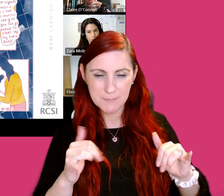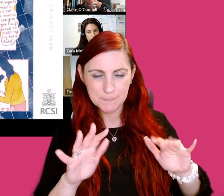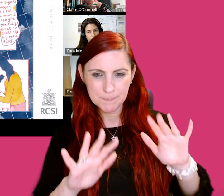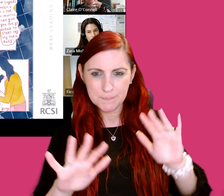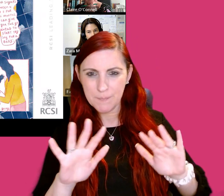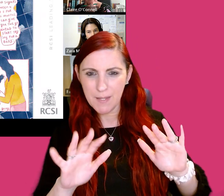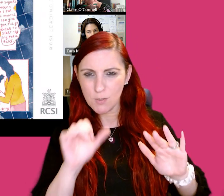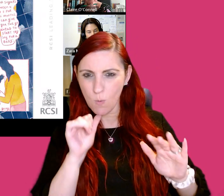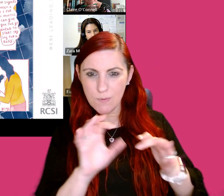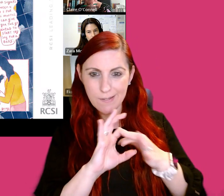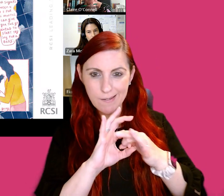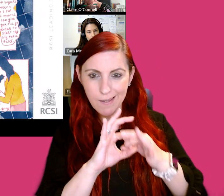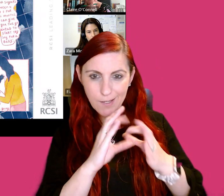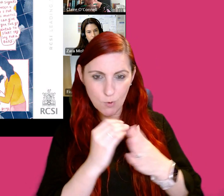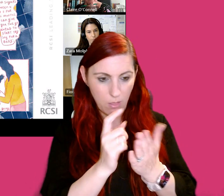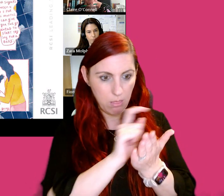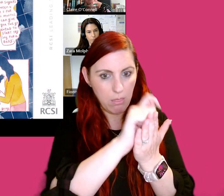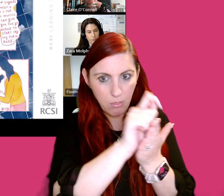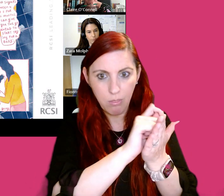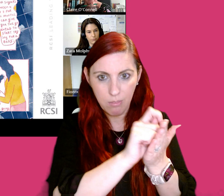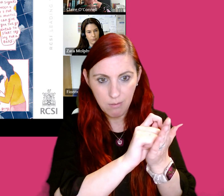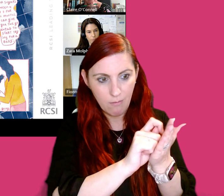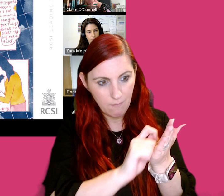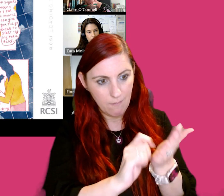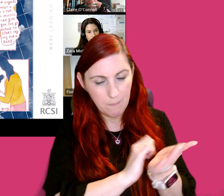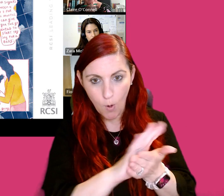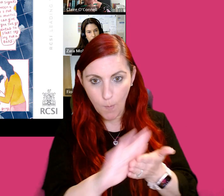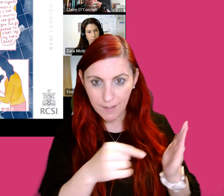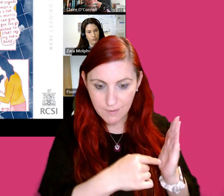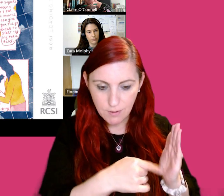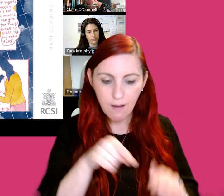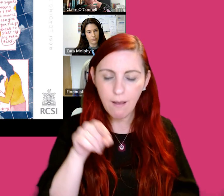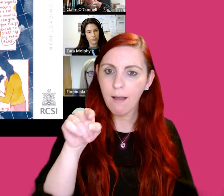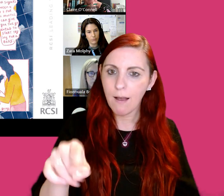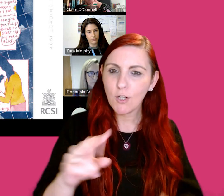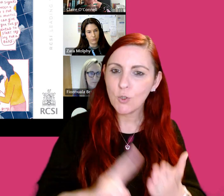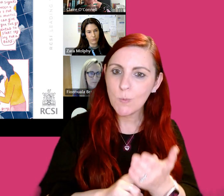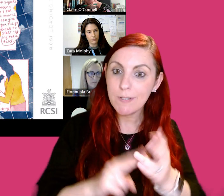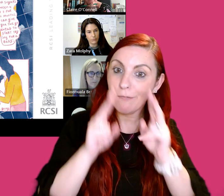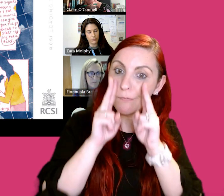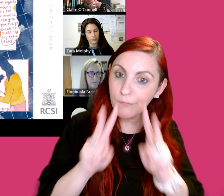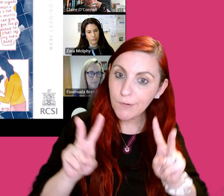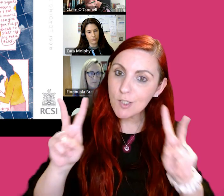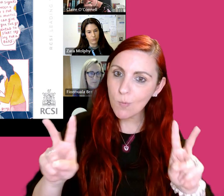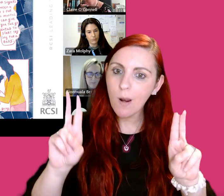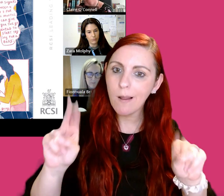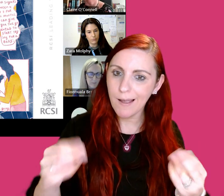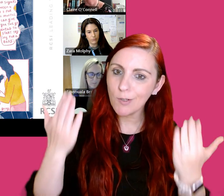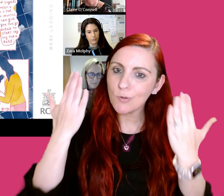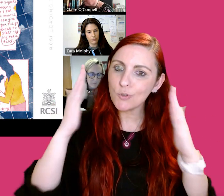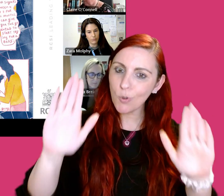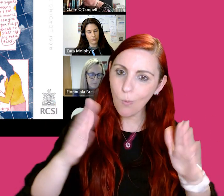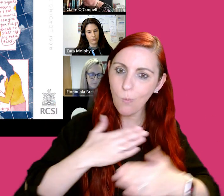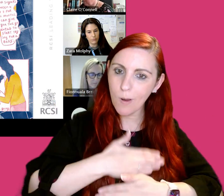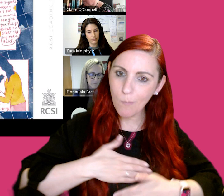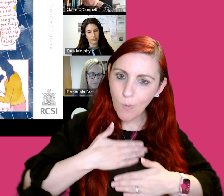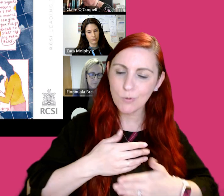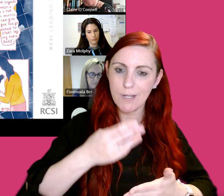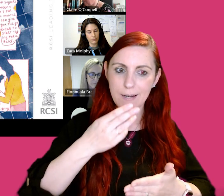engage with a written uh publication the use of images can convey emotion much better than just a